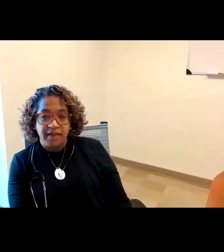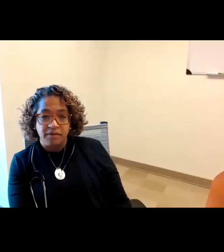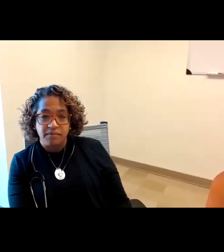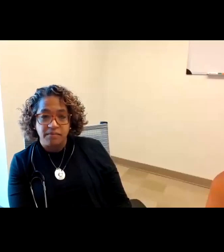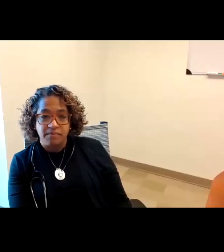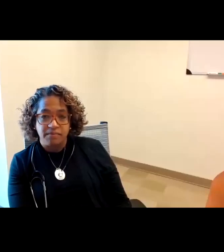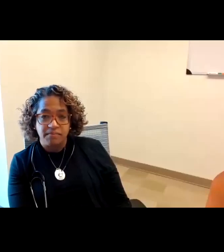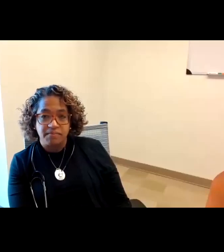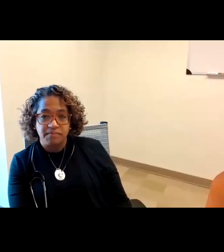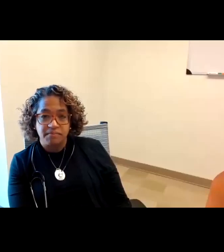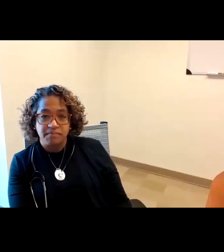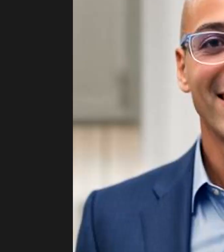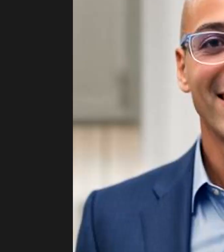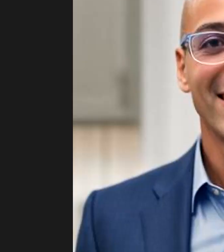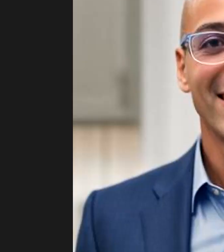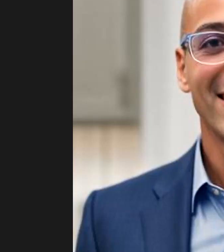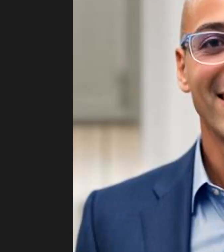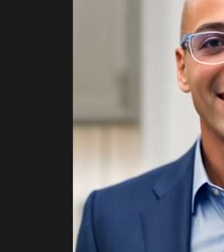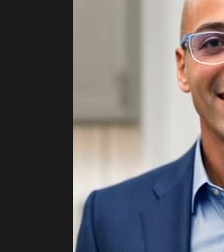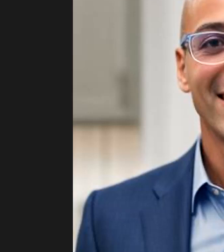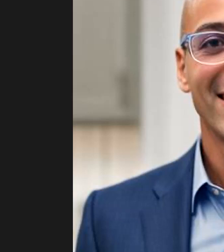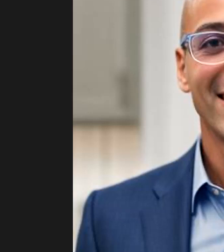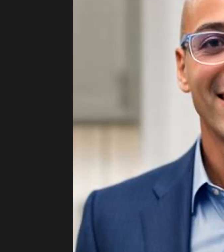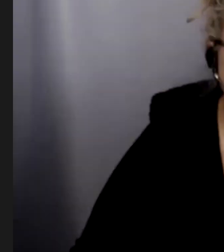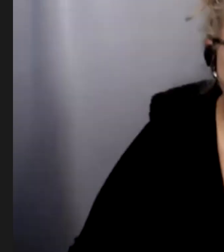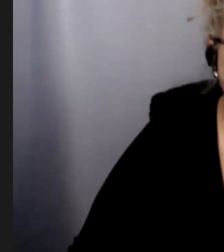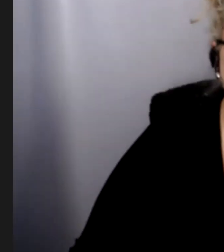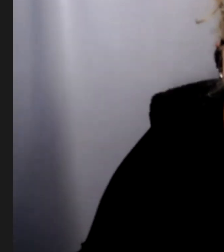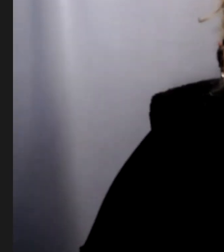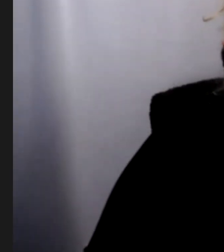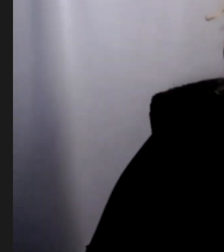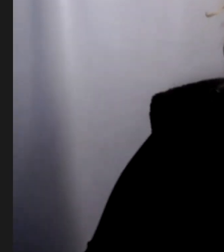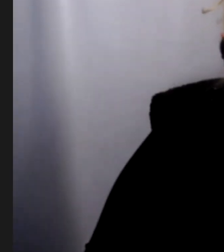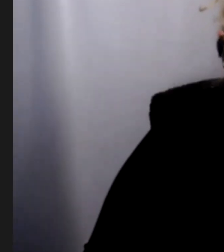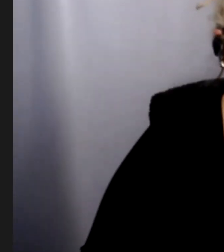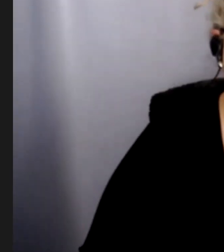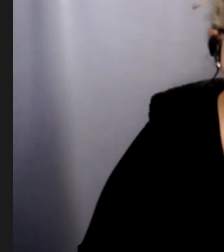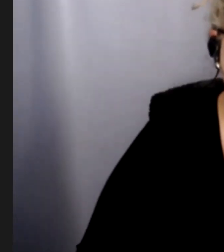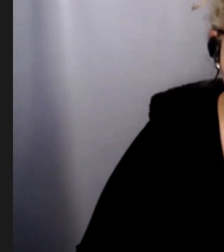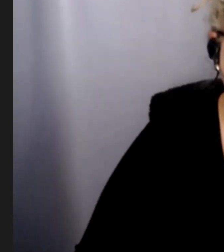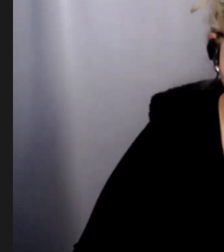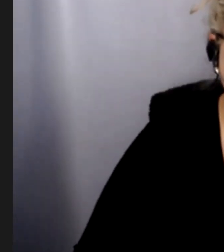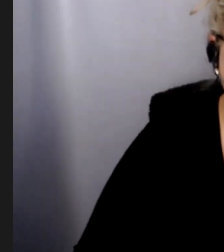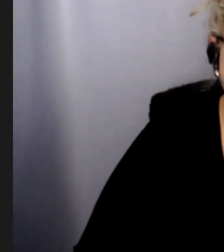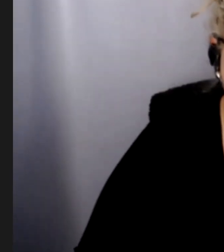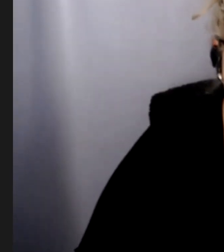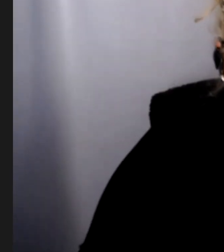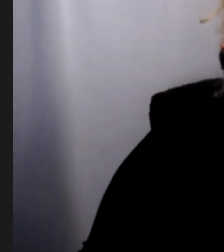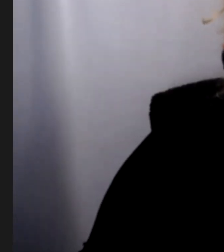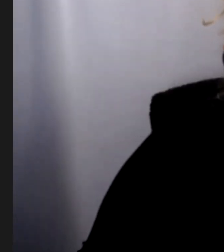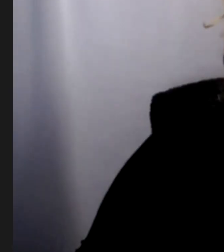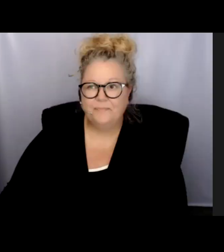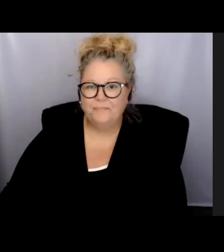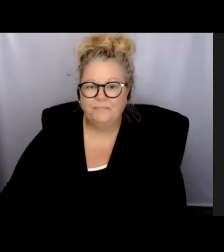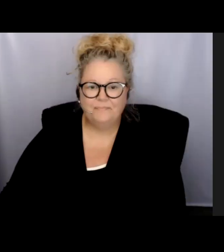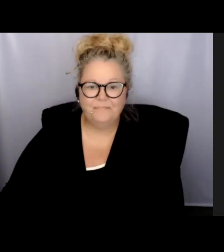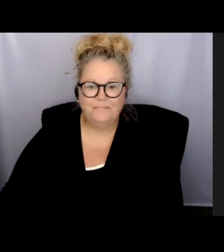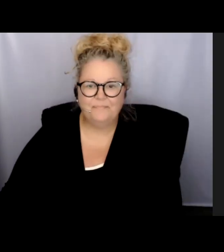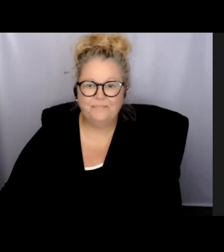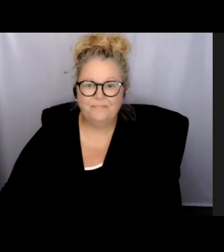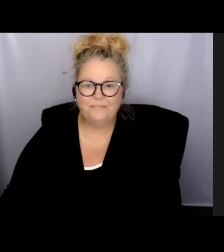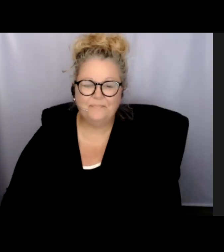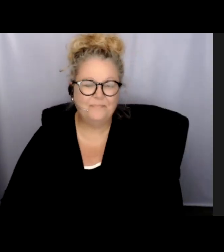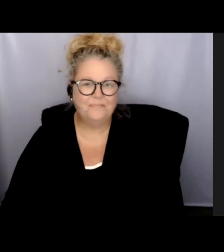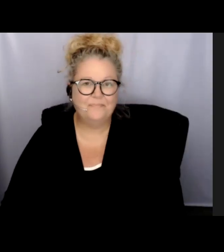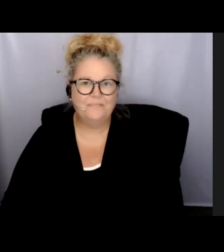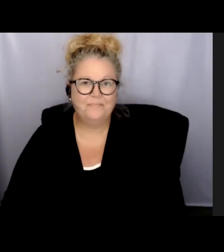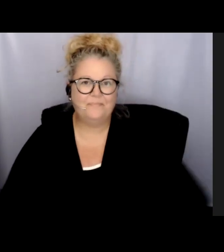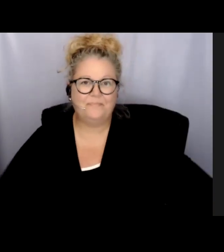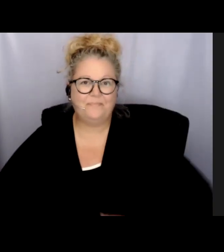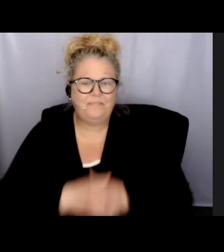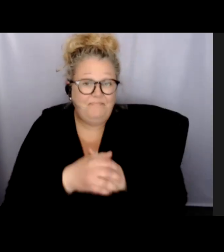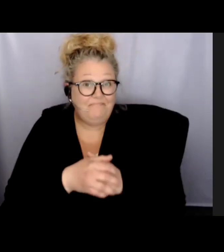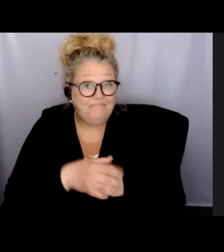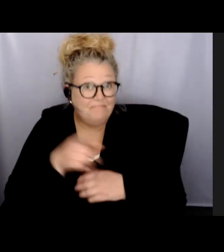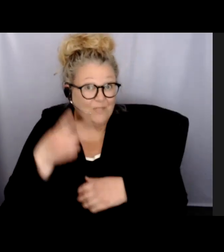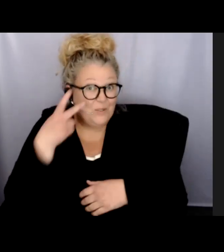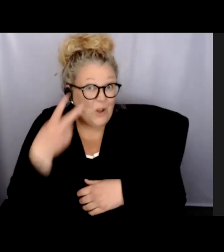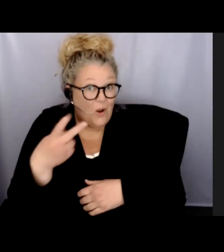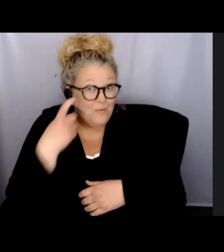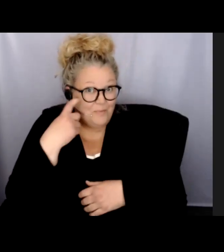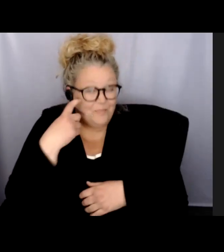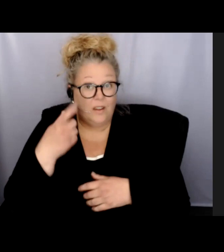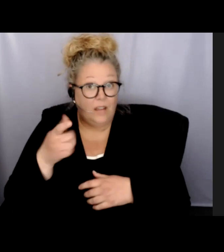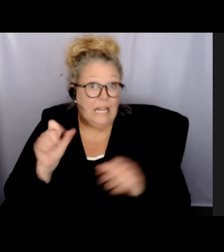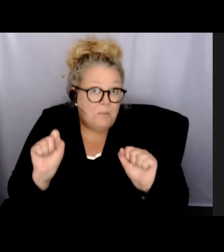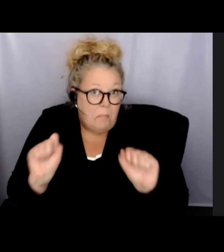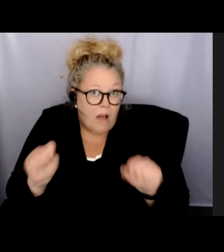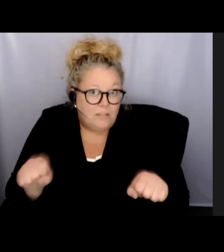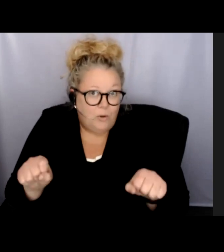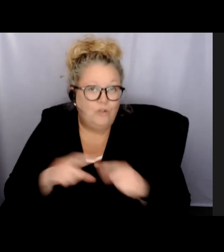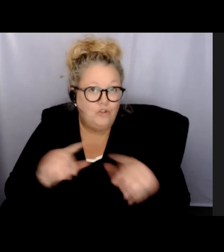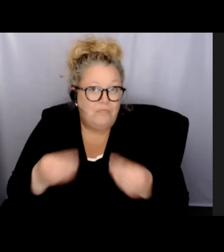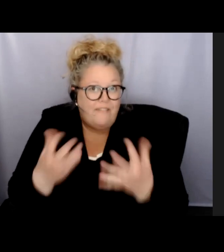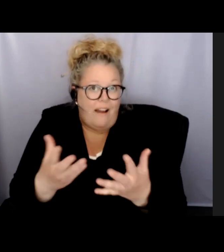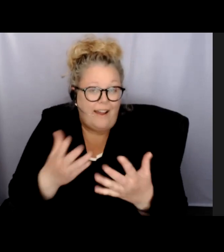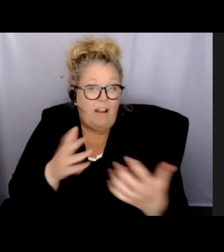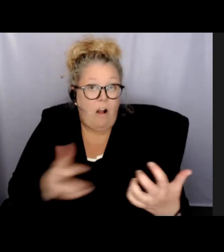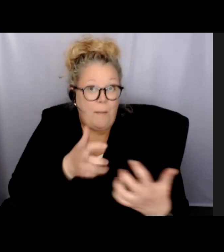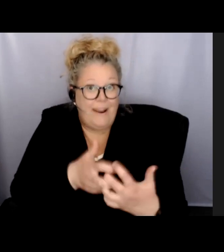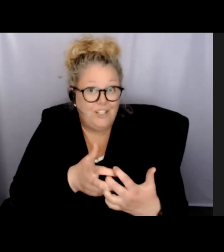you. you saw there it's actually possible to provide an accommodation but it's not